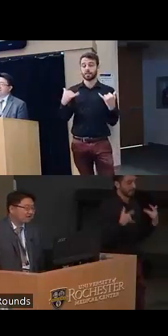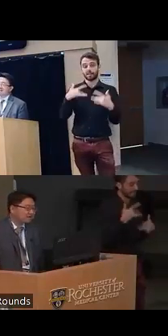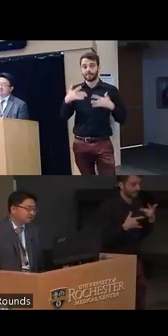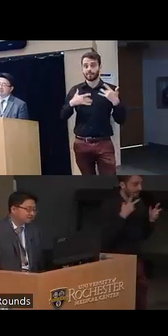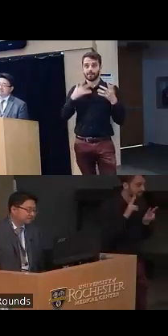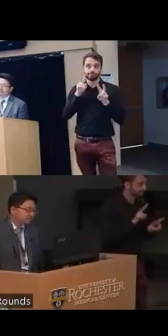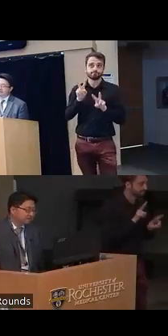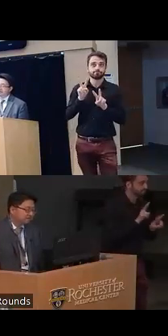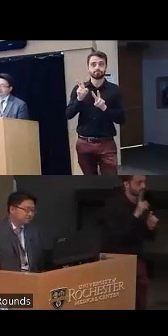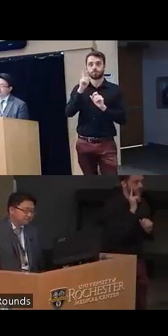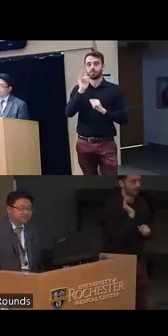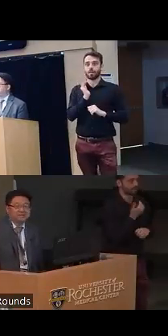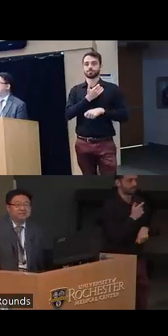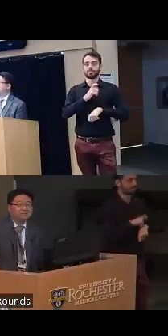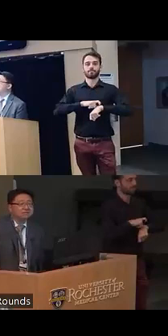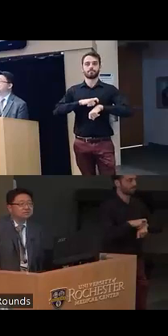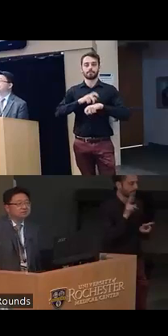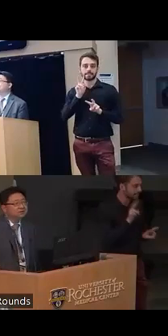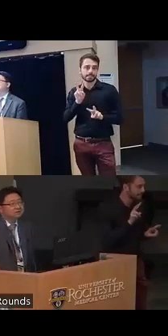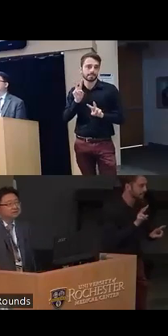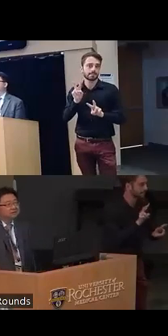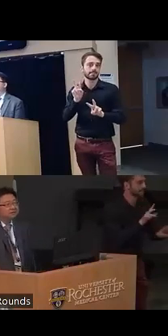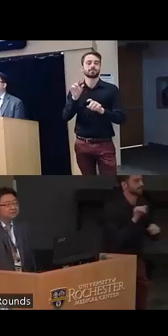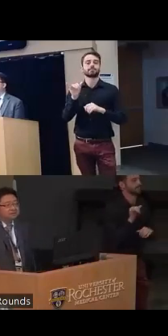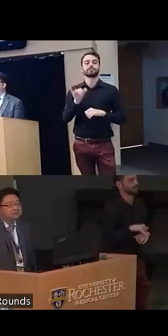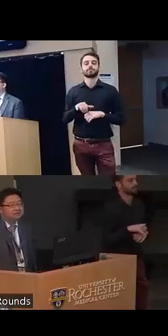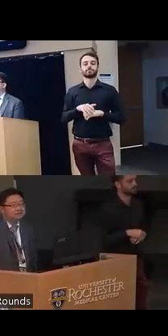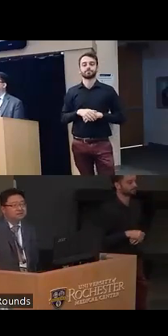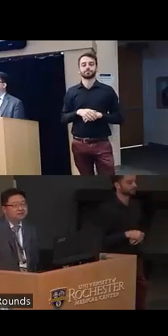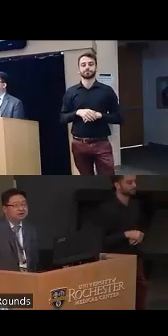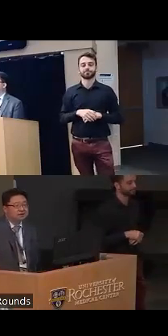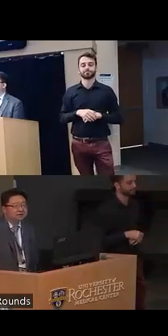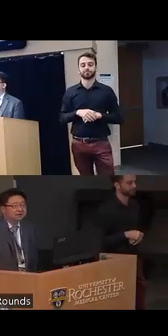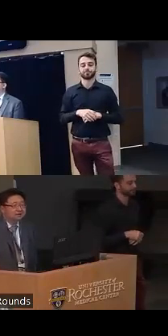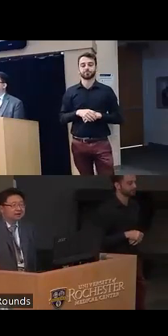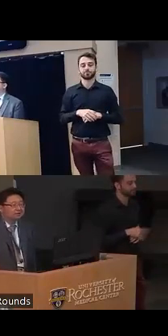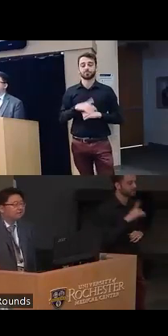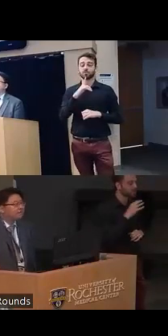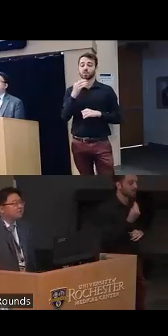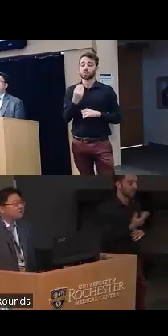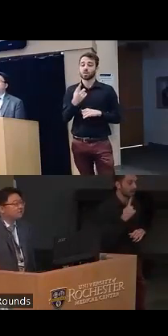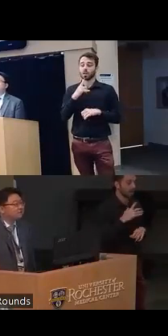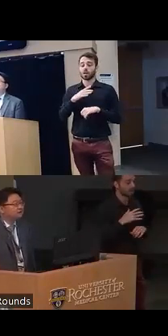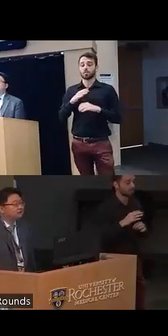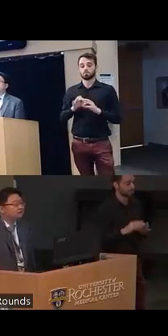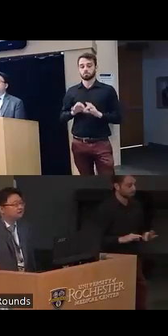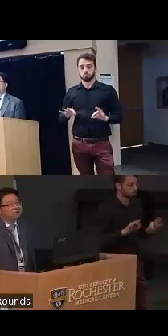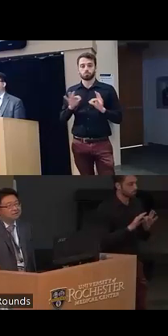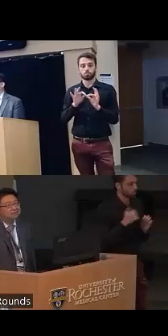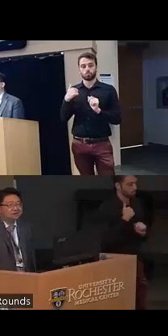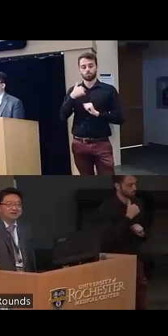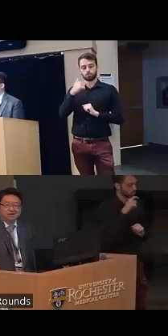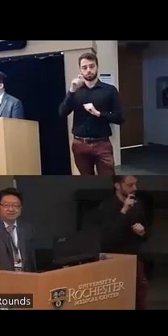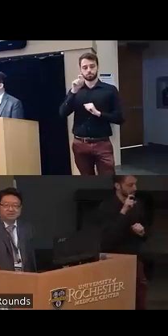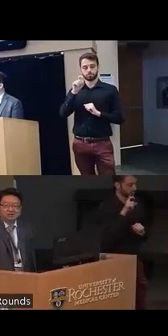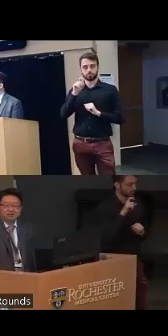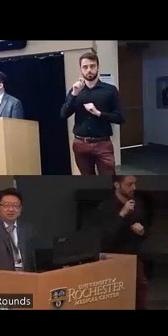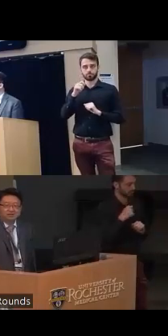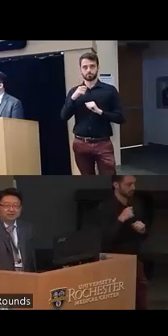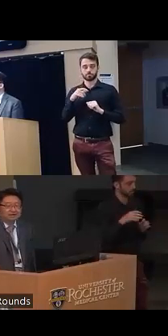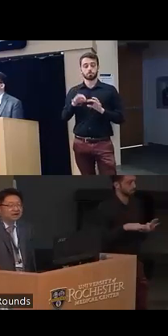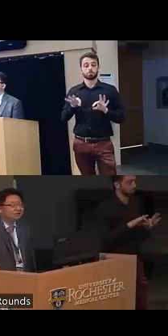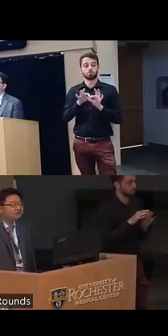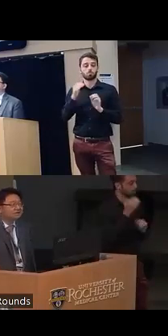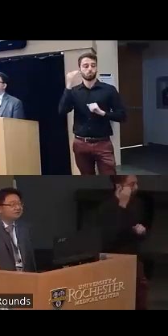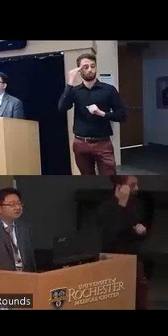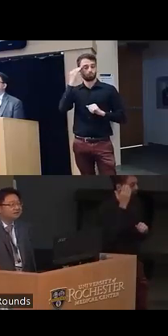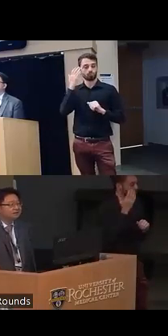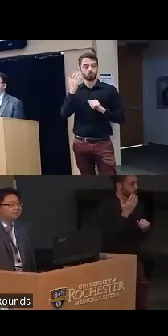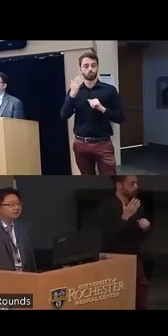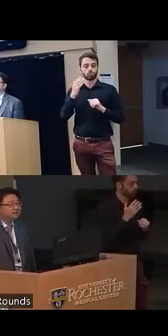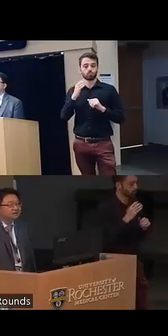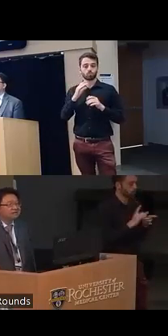strategy which also leads into the importance of coordinating our overall 420 000 encounters we